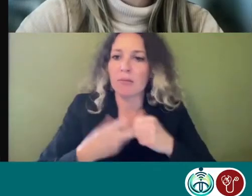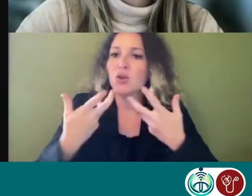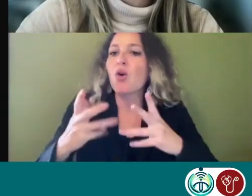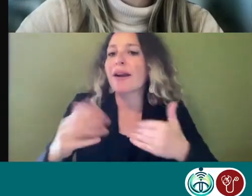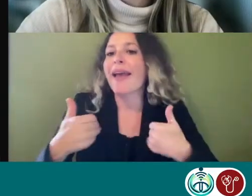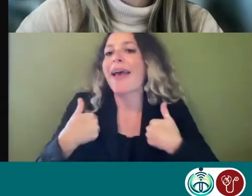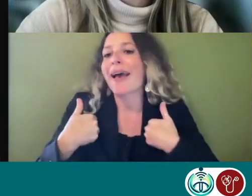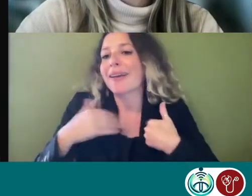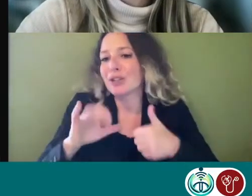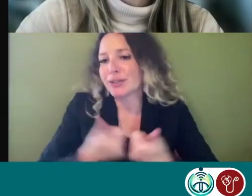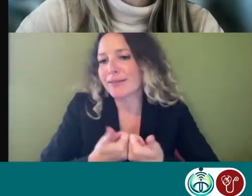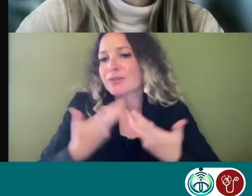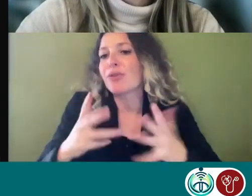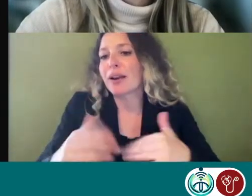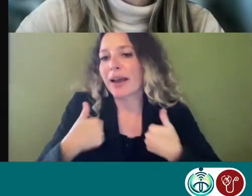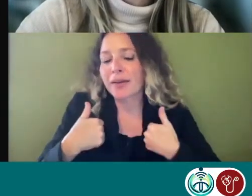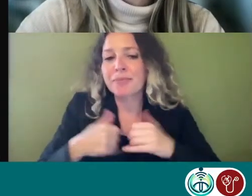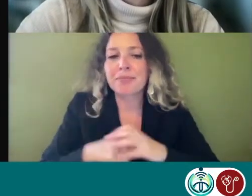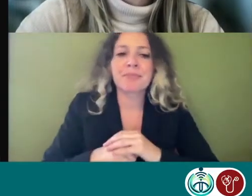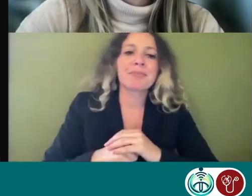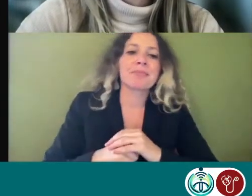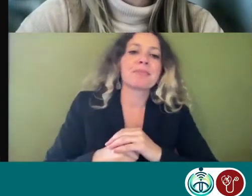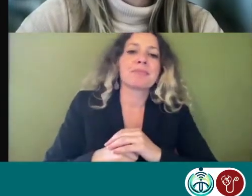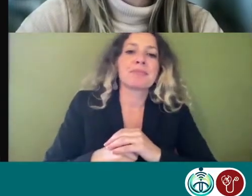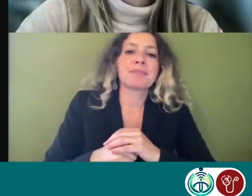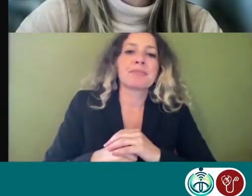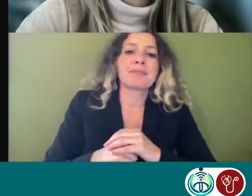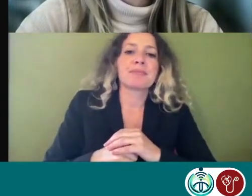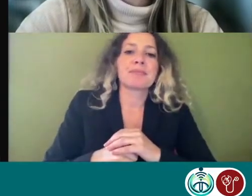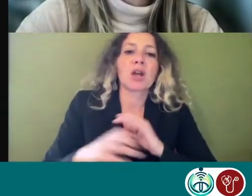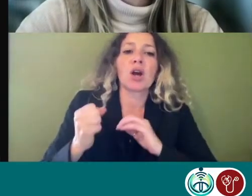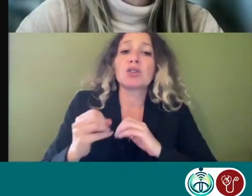evidence in clinical trials are really needed to develop and tailor telemedicine to meet the